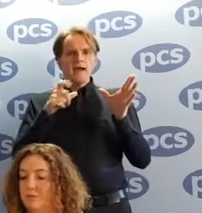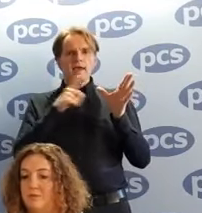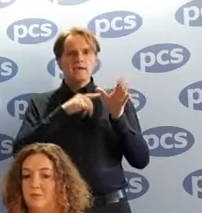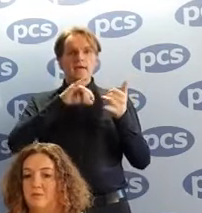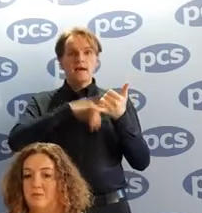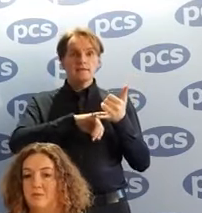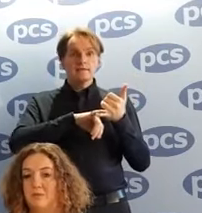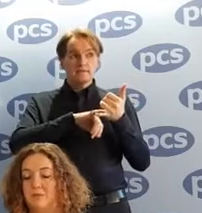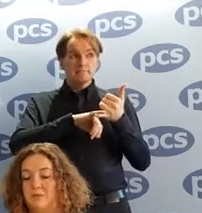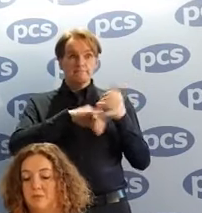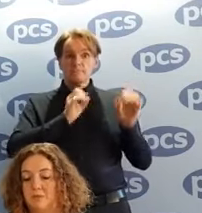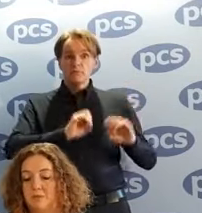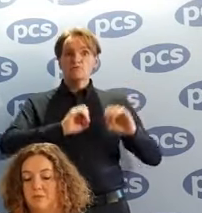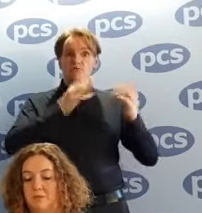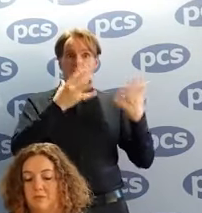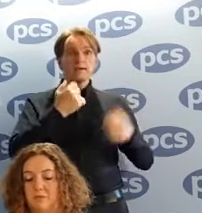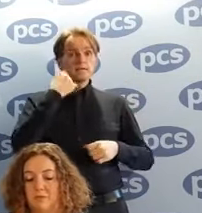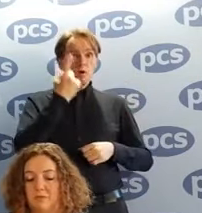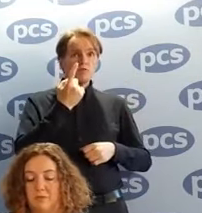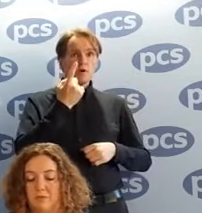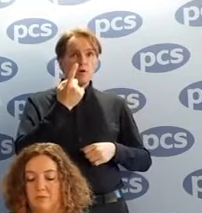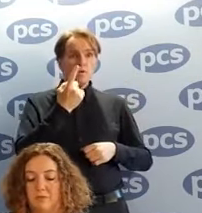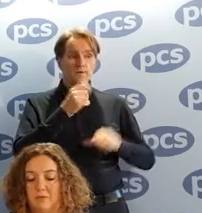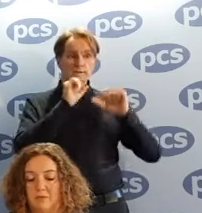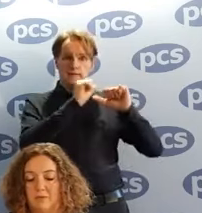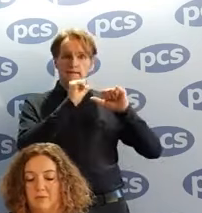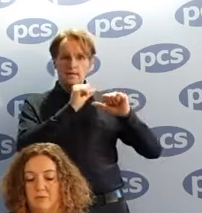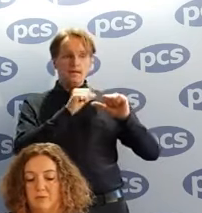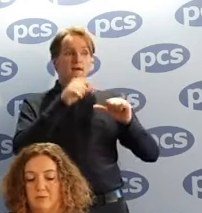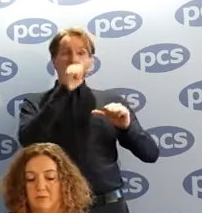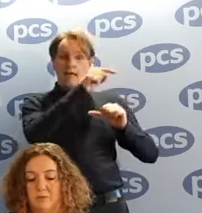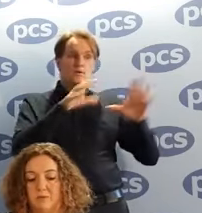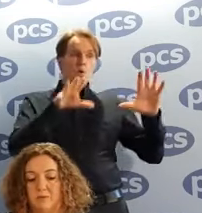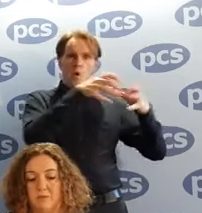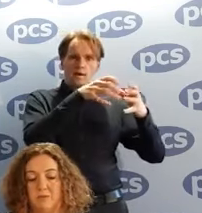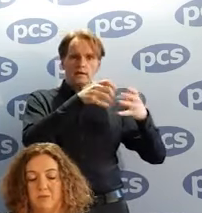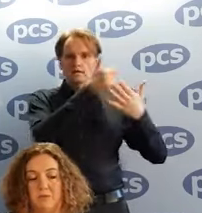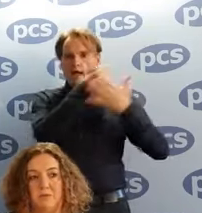at Acas, the organisation that is there to try and help resolve